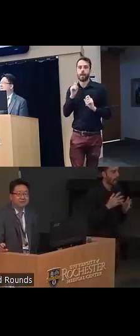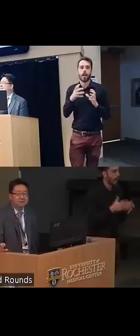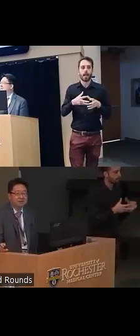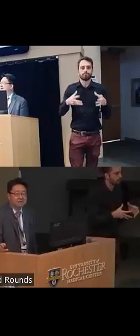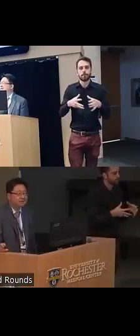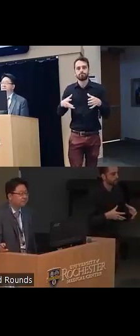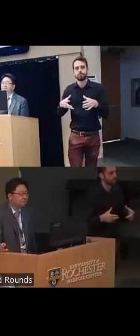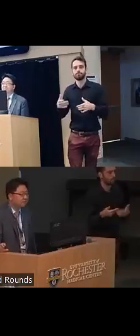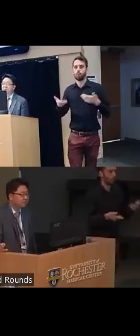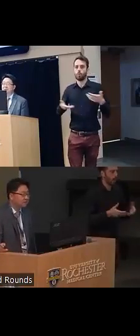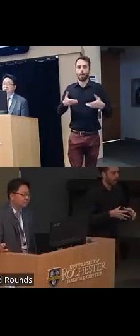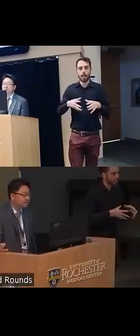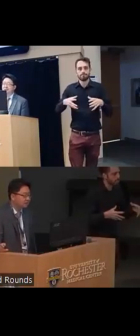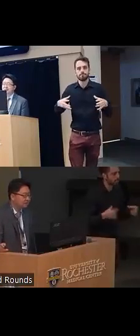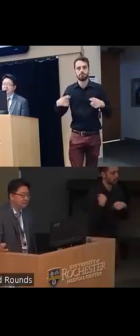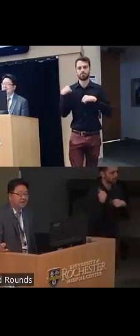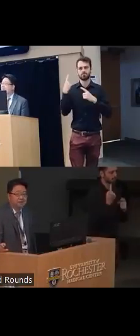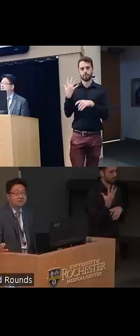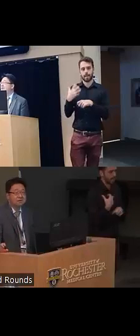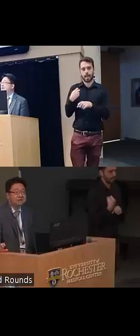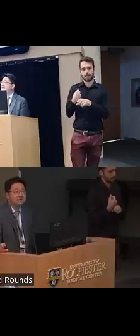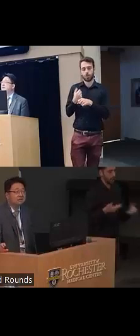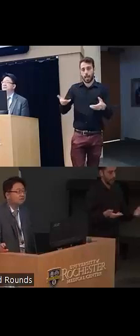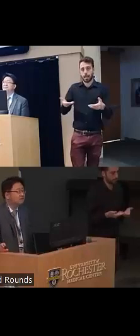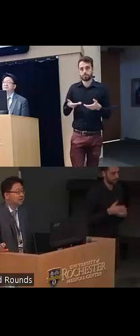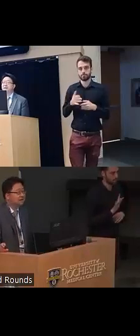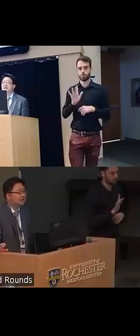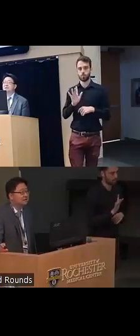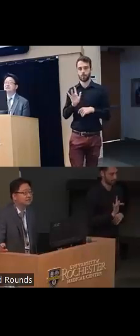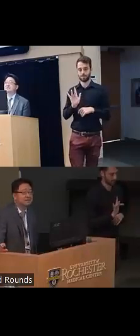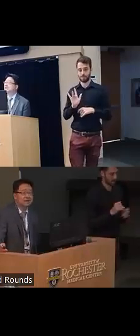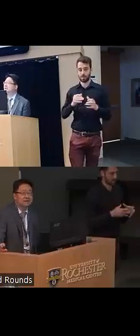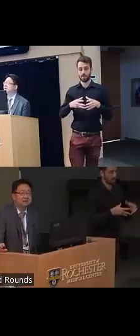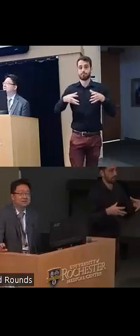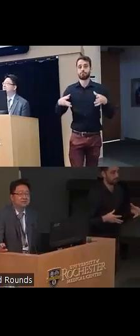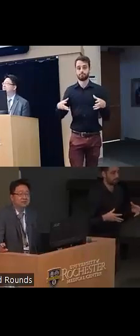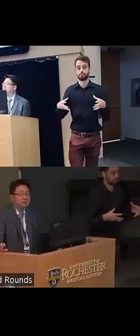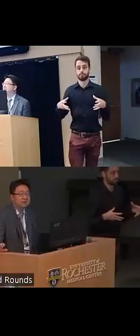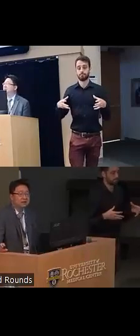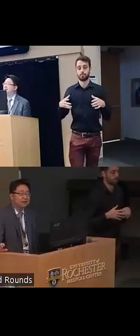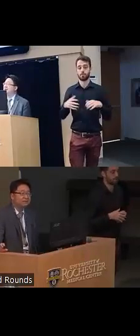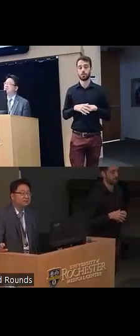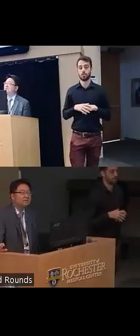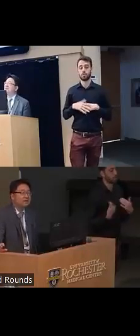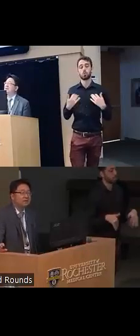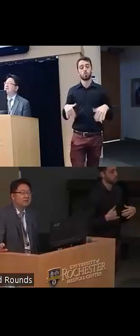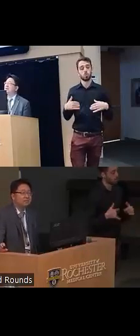members in the last couple of years that also leads into challenges related to how do we